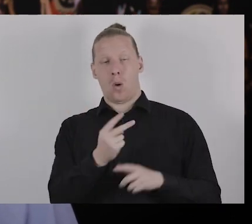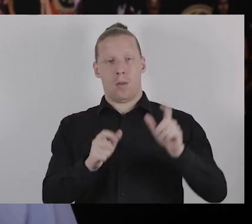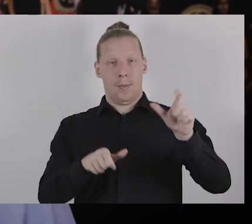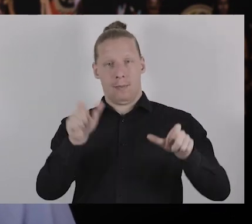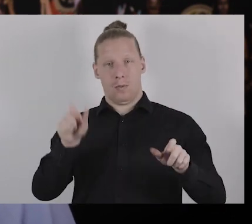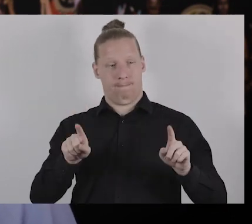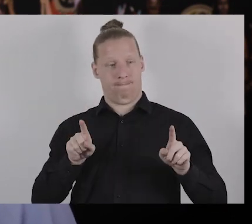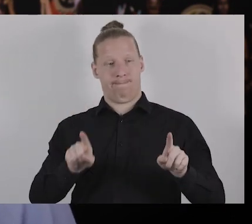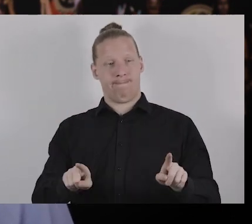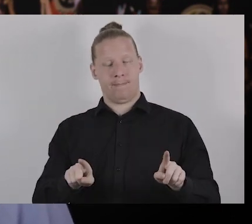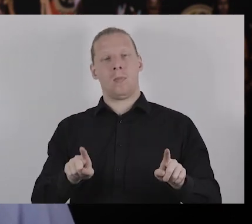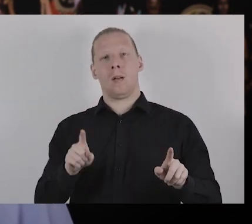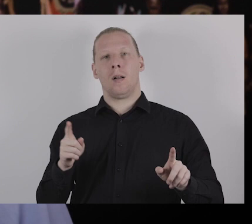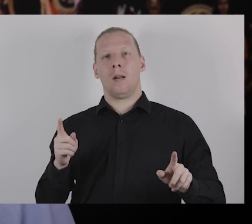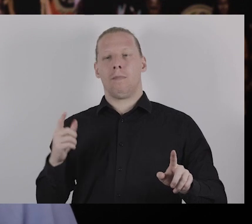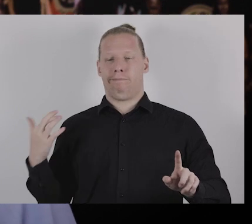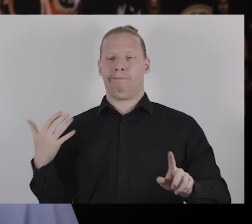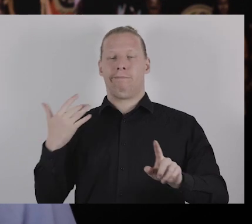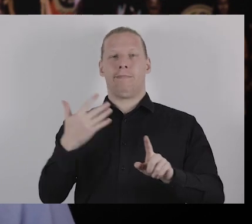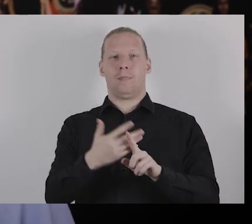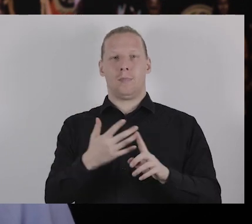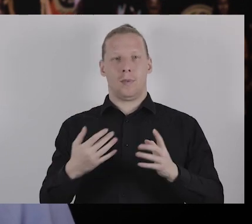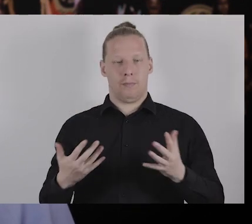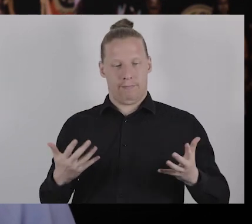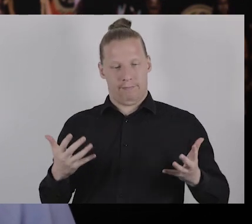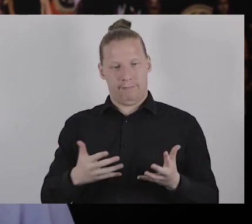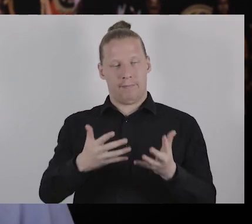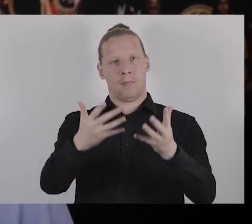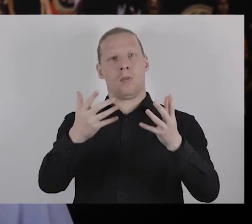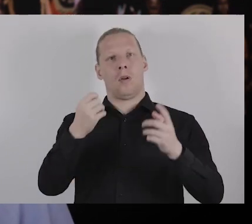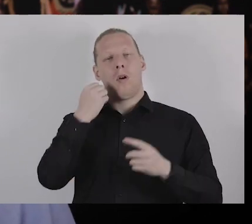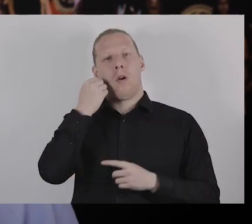having both nurtured the art forms